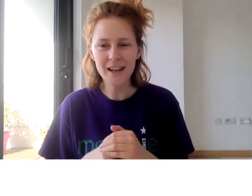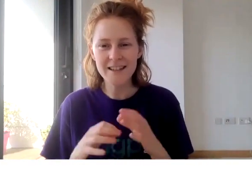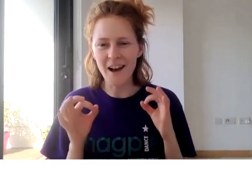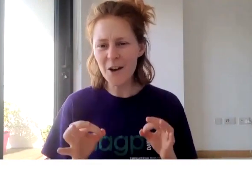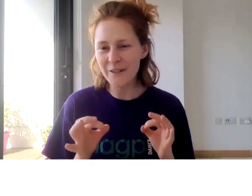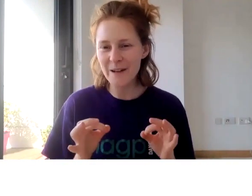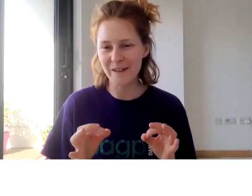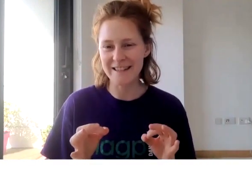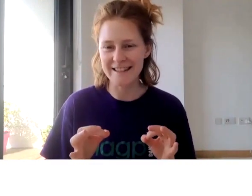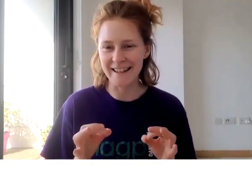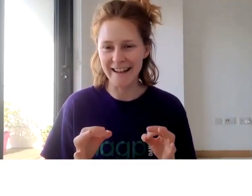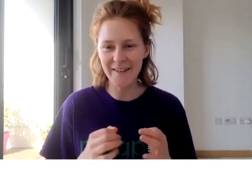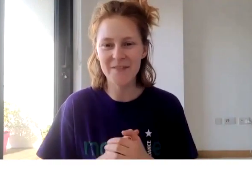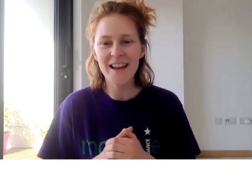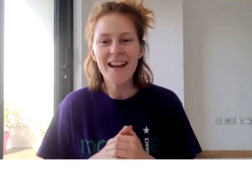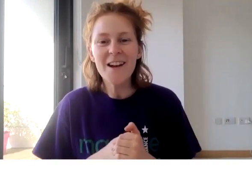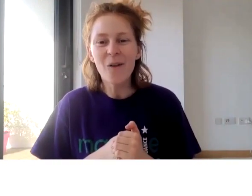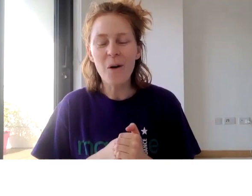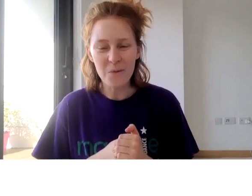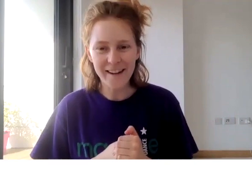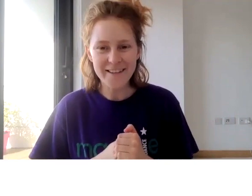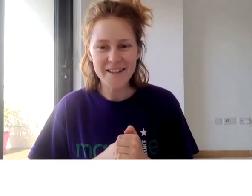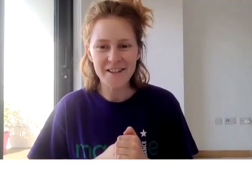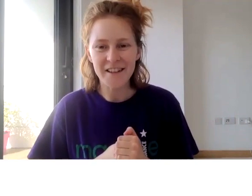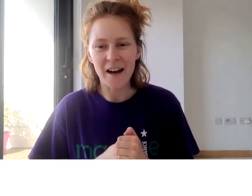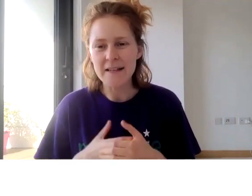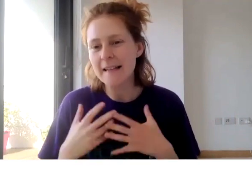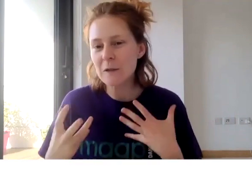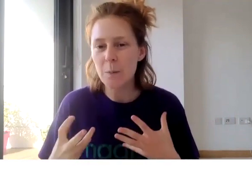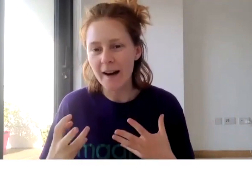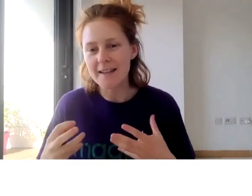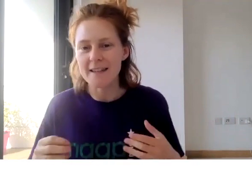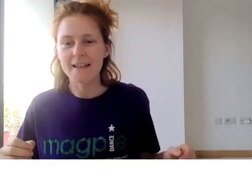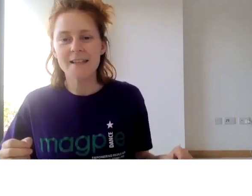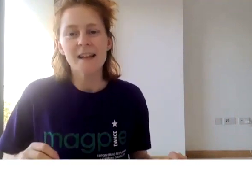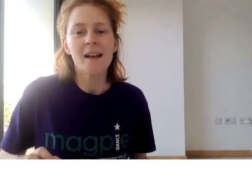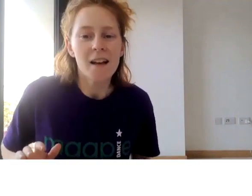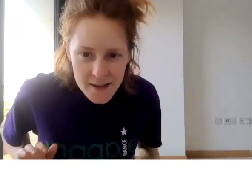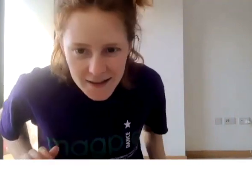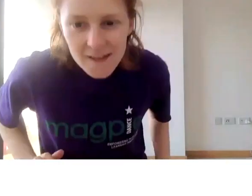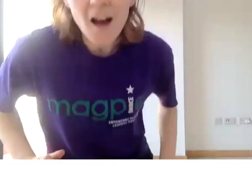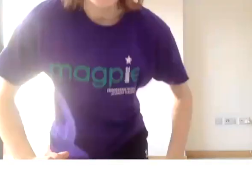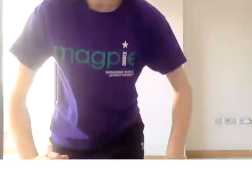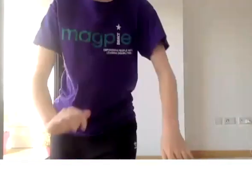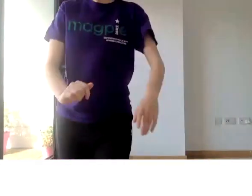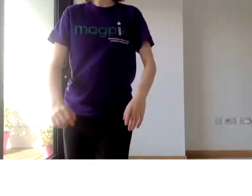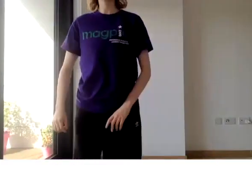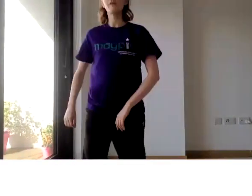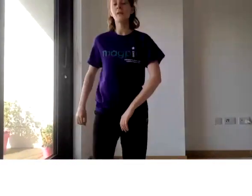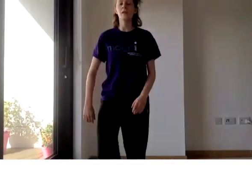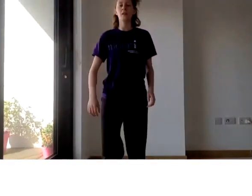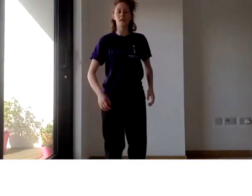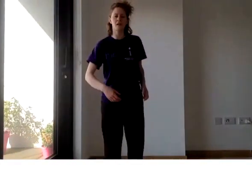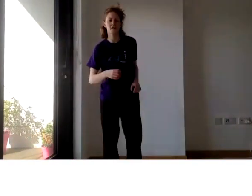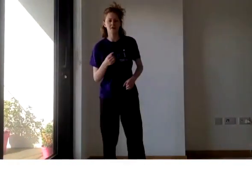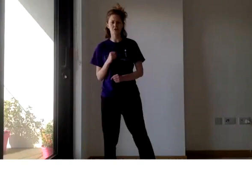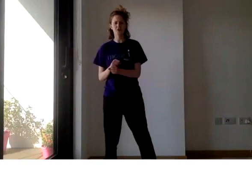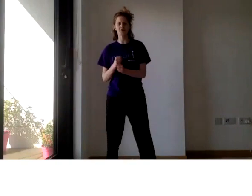so hopefully you understand that what we're going to do now is a little practice so georgia